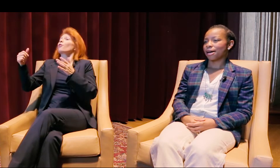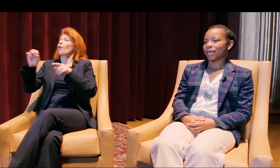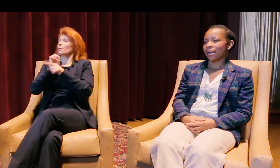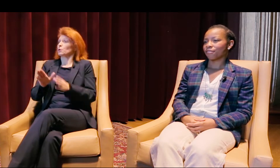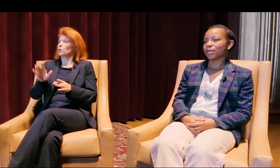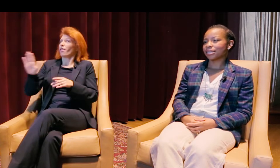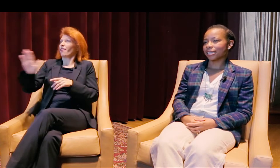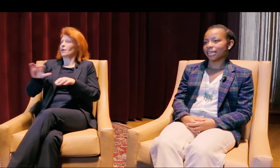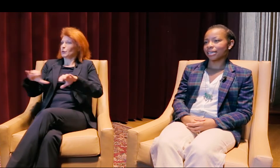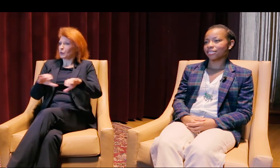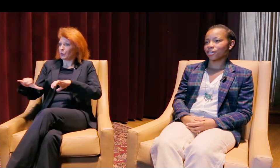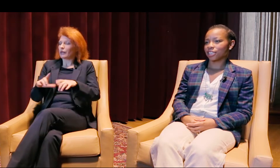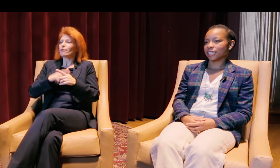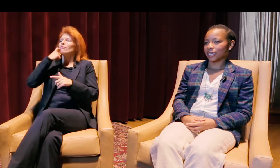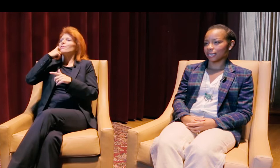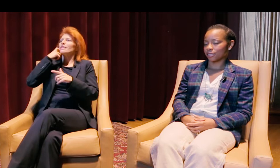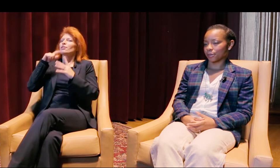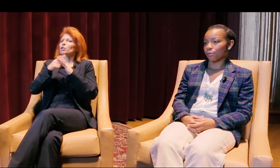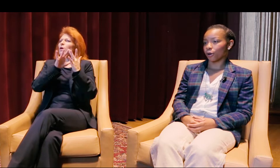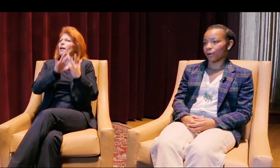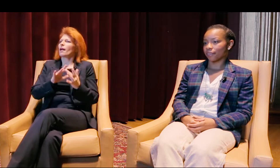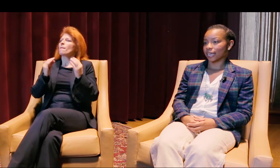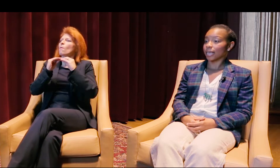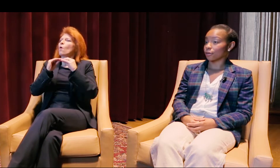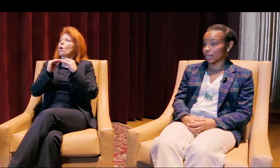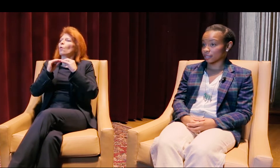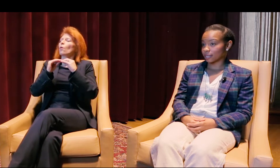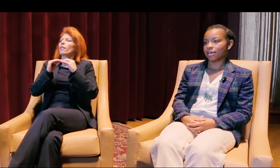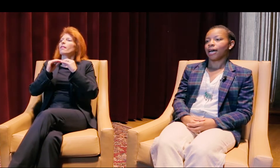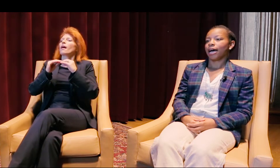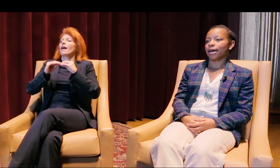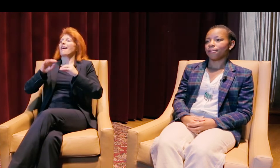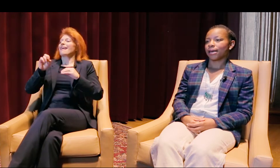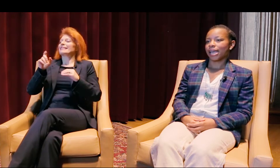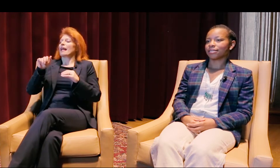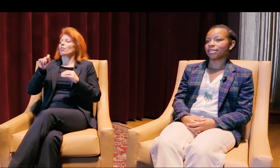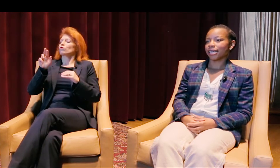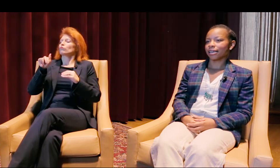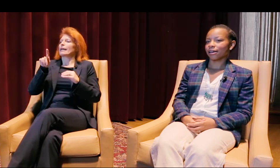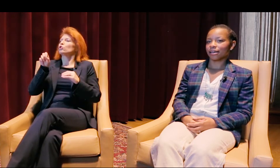and I've recently started to connect a little bit more with accelerators and seeing, you know,